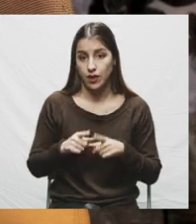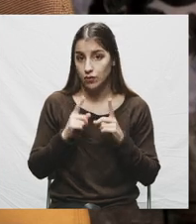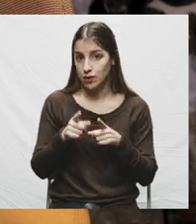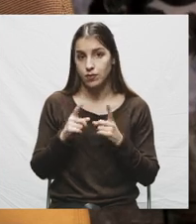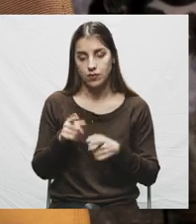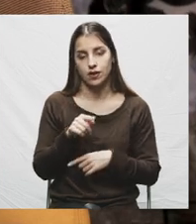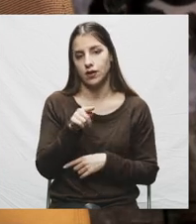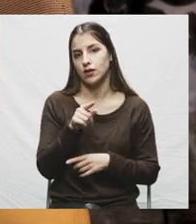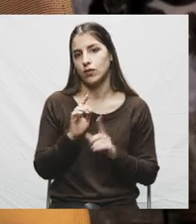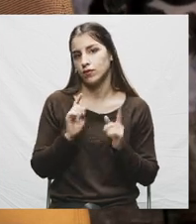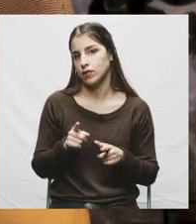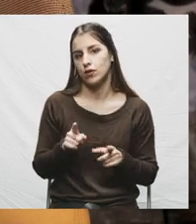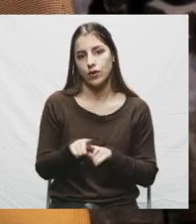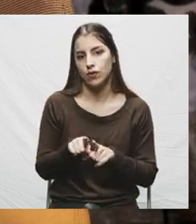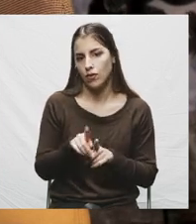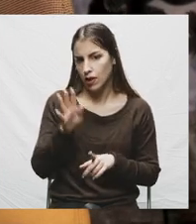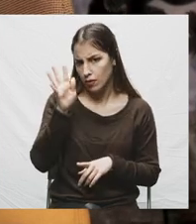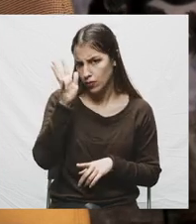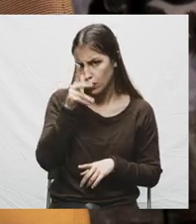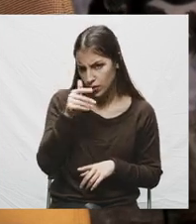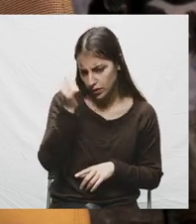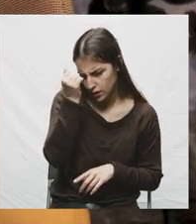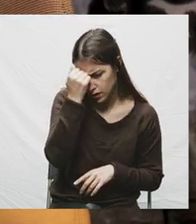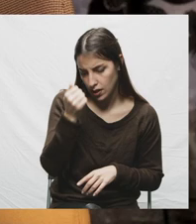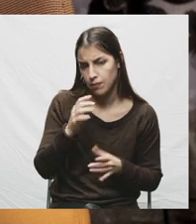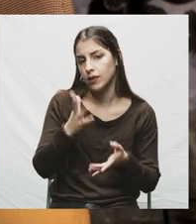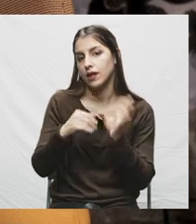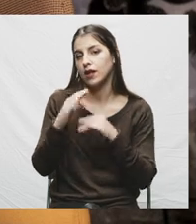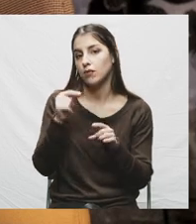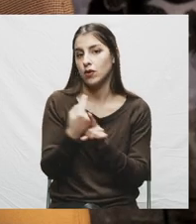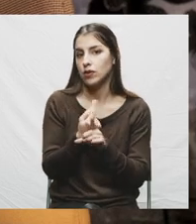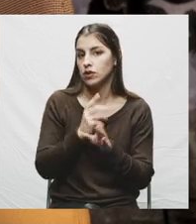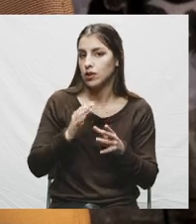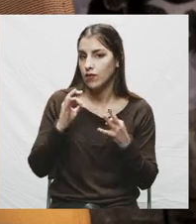Then it started to be terribly boring, to learn an already set choreography.